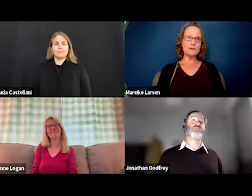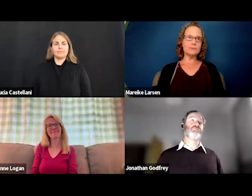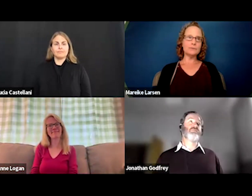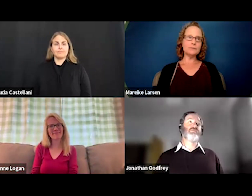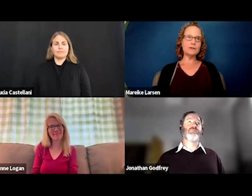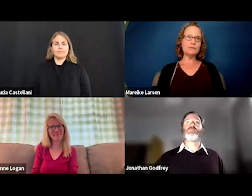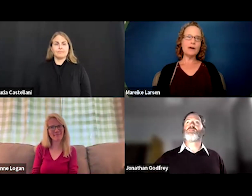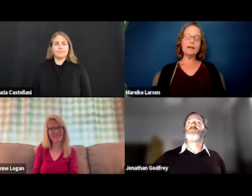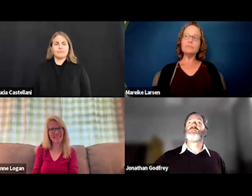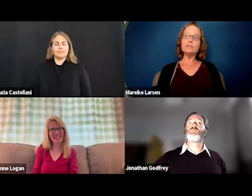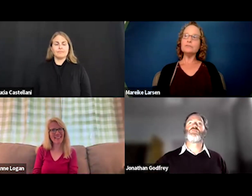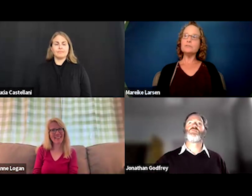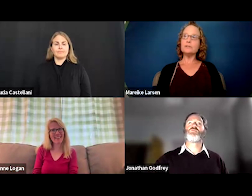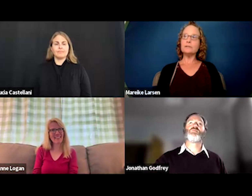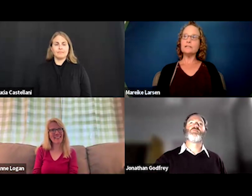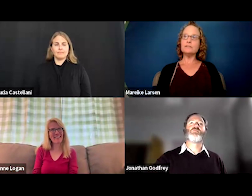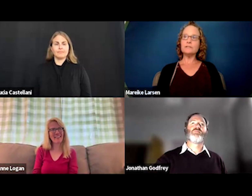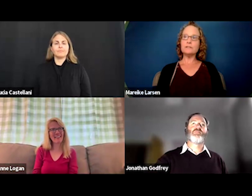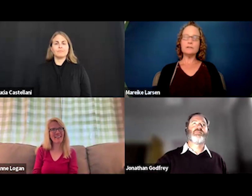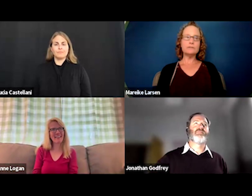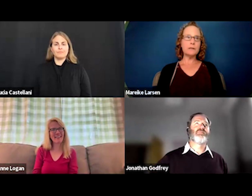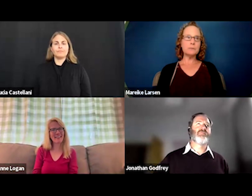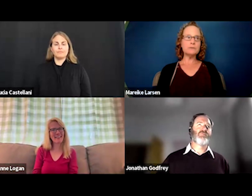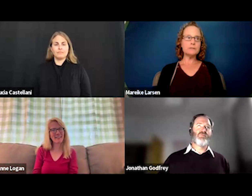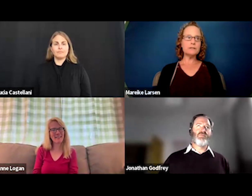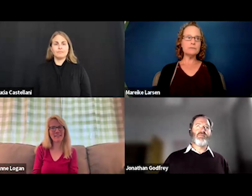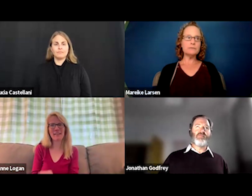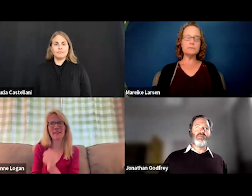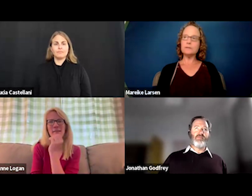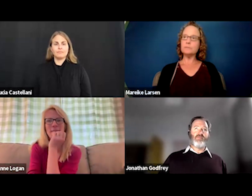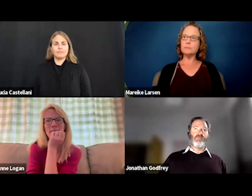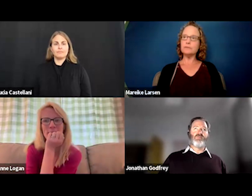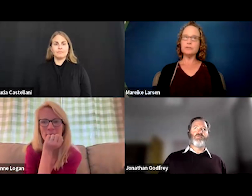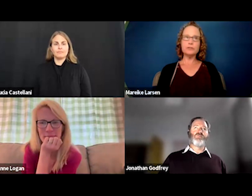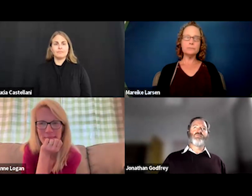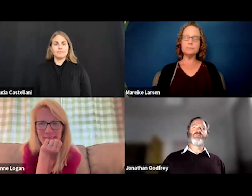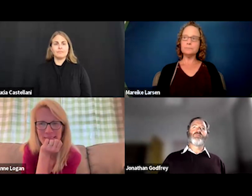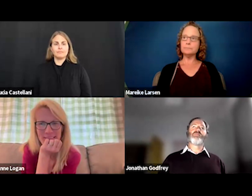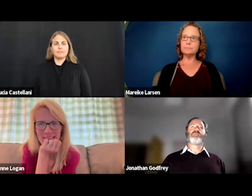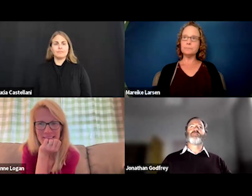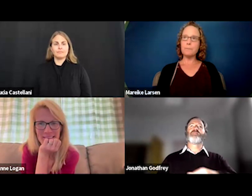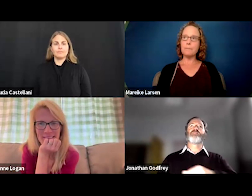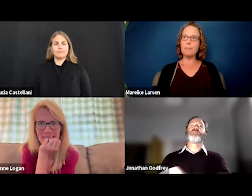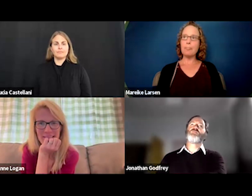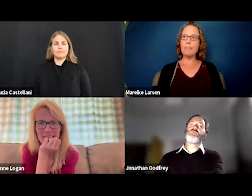So there are a variety of issues that relate to physical environment for deaf people, for sure.